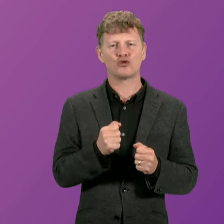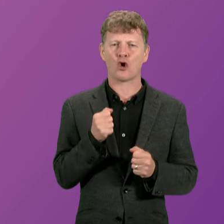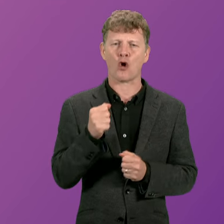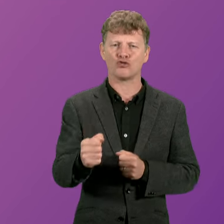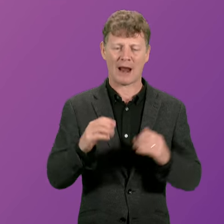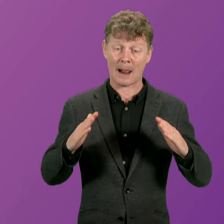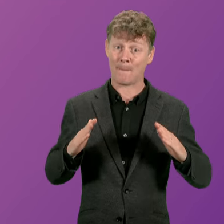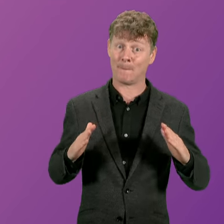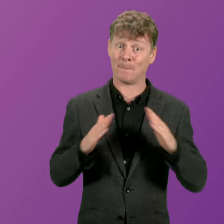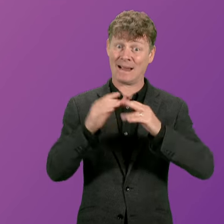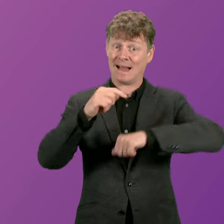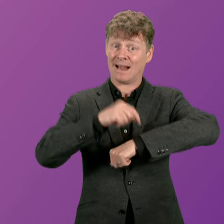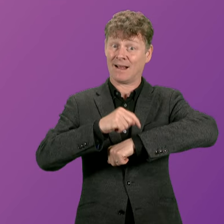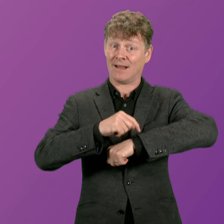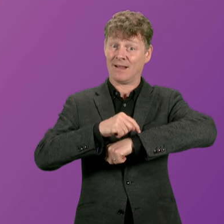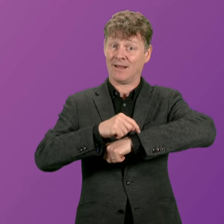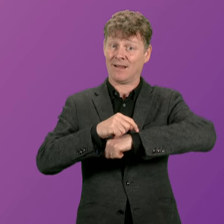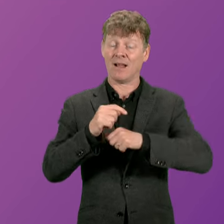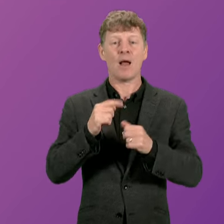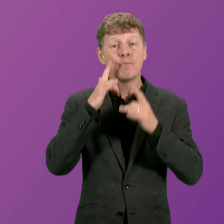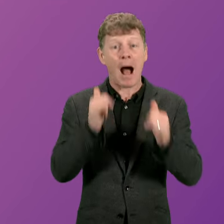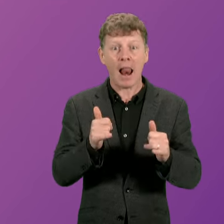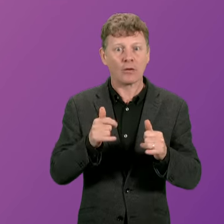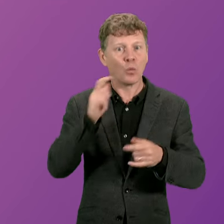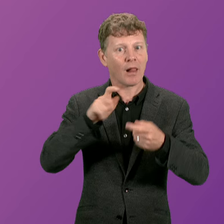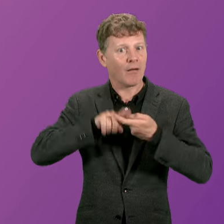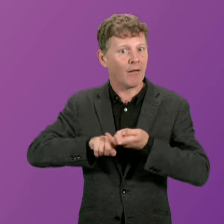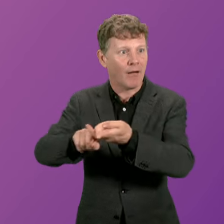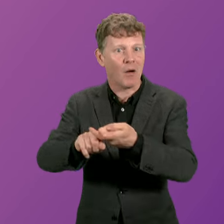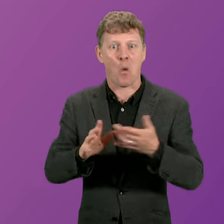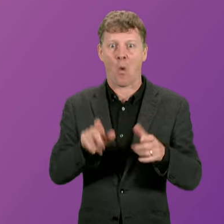pilot will be welcomed by travellers and commuters across Scotland, cutting